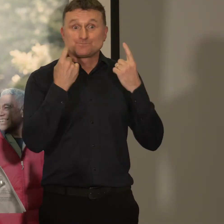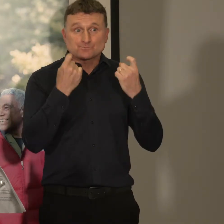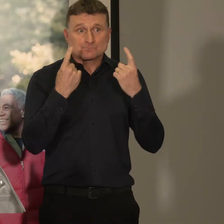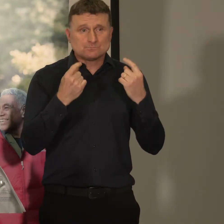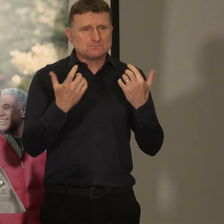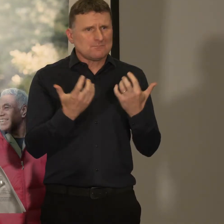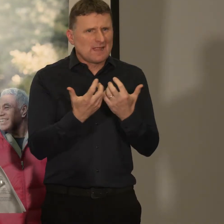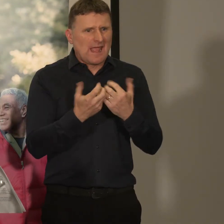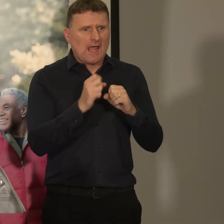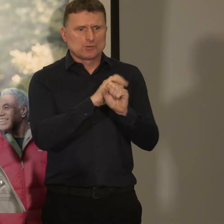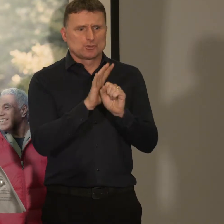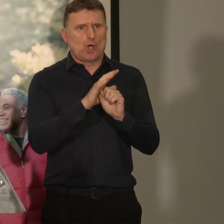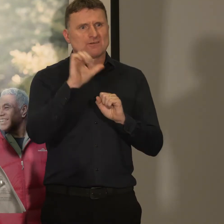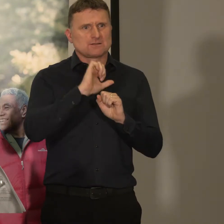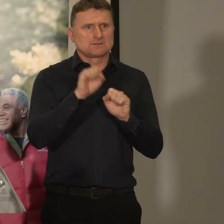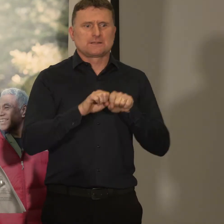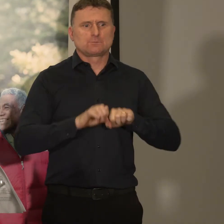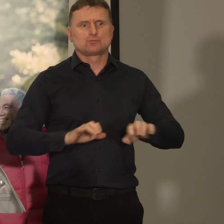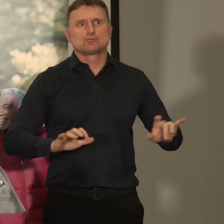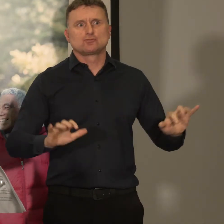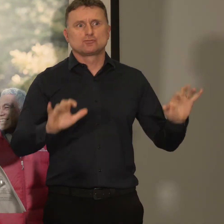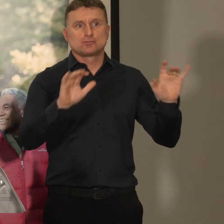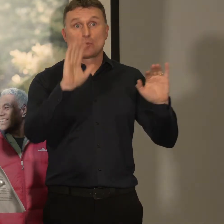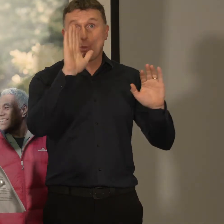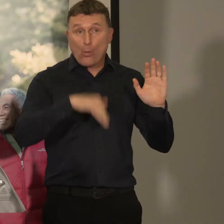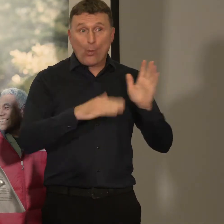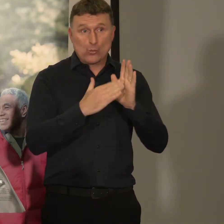has led us to understand the